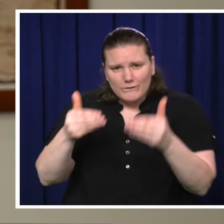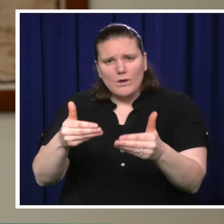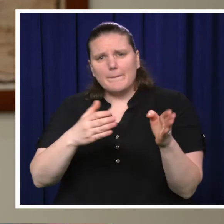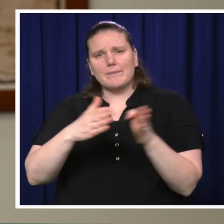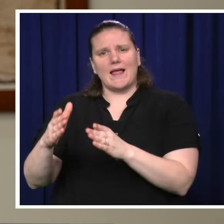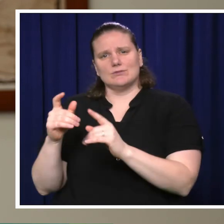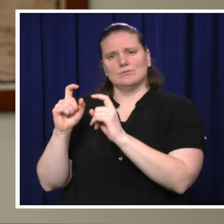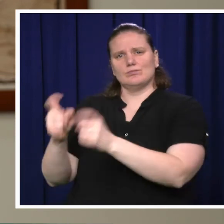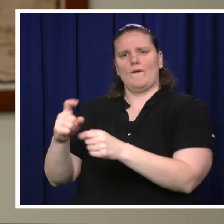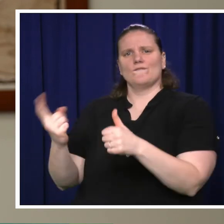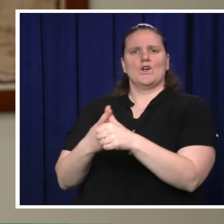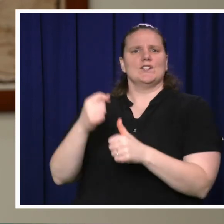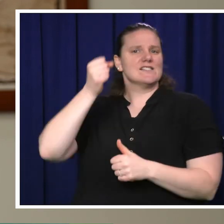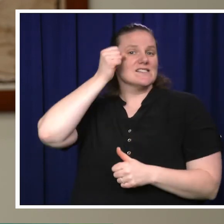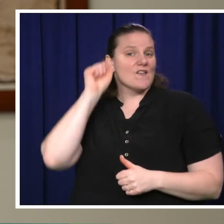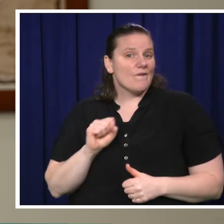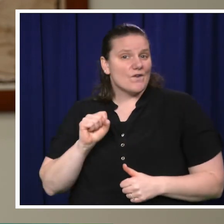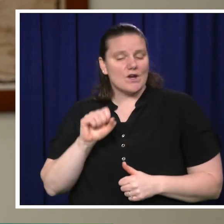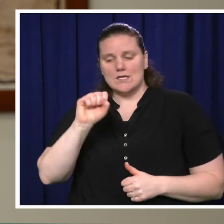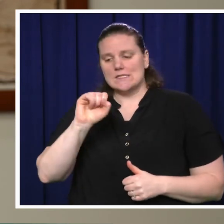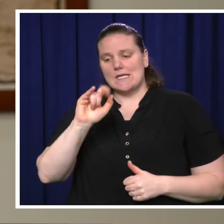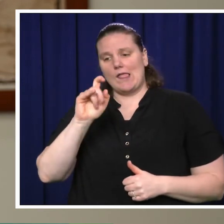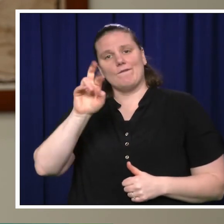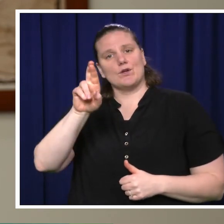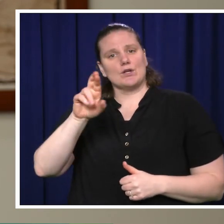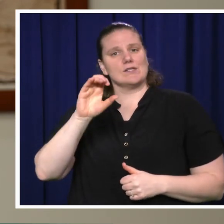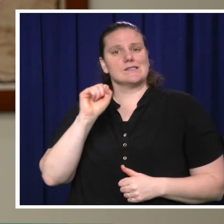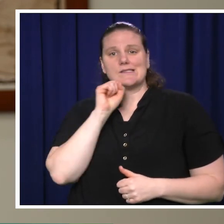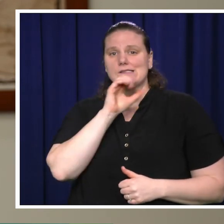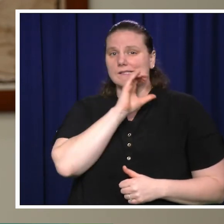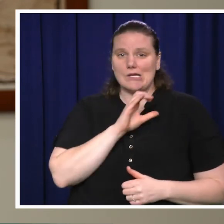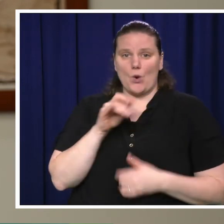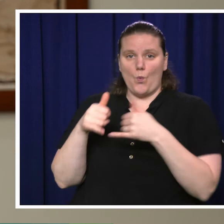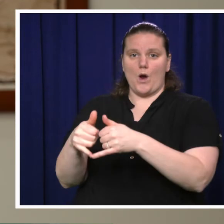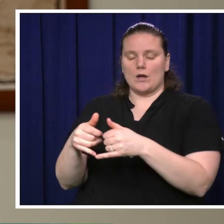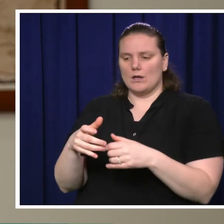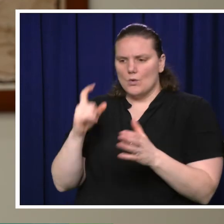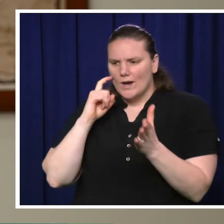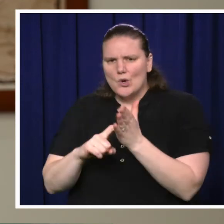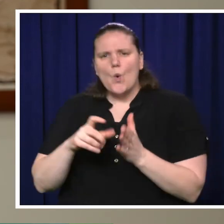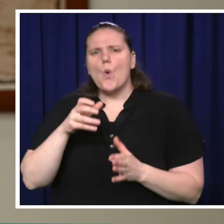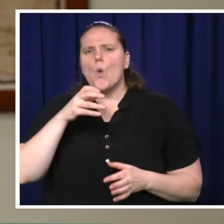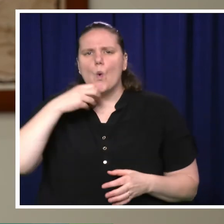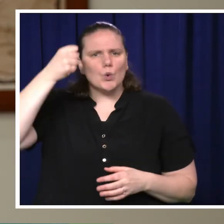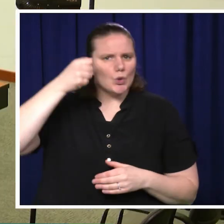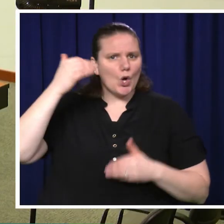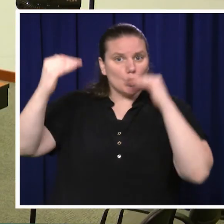The commission also moved forward with a plan to award its first Silver Citizen Award, recognizing older adults